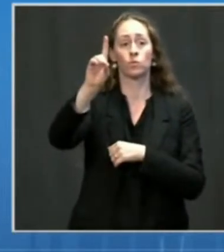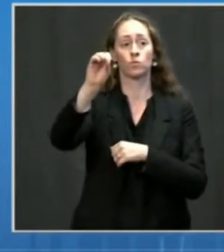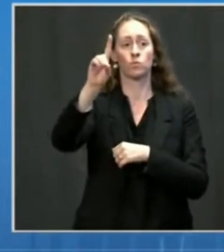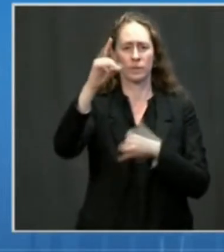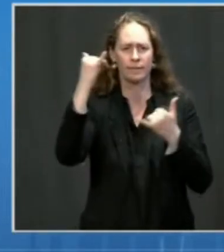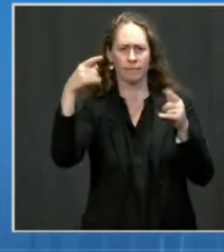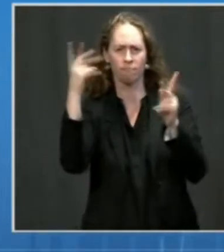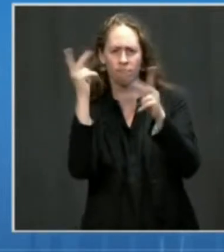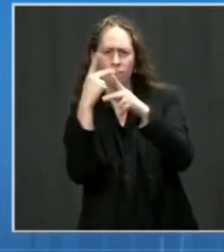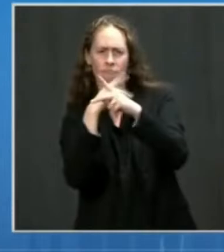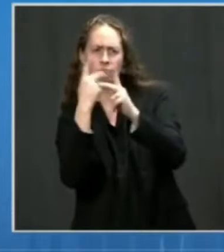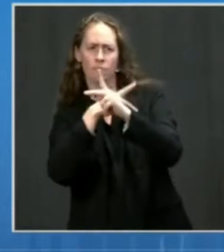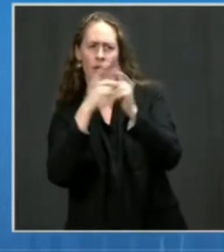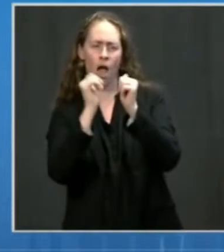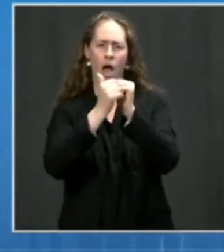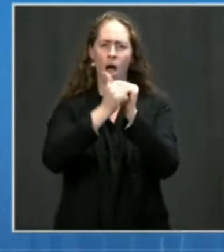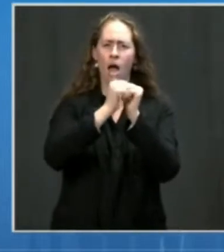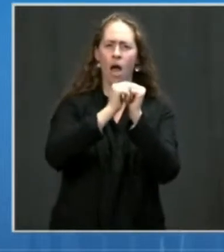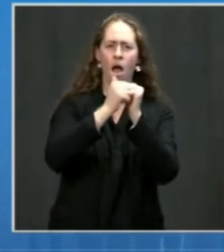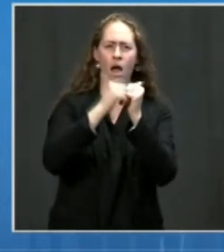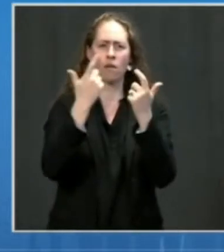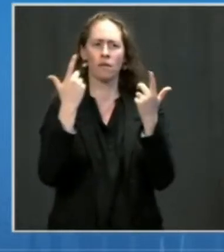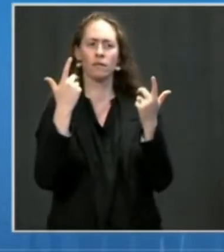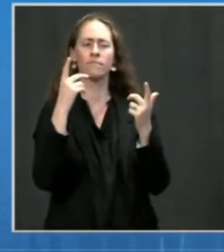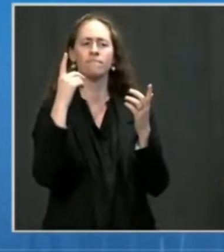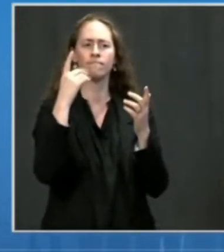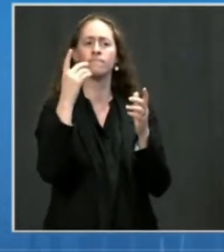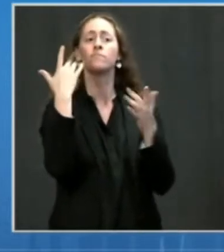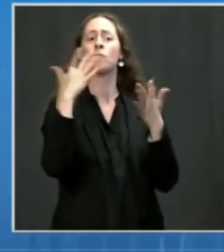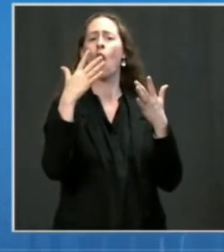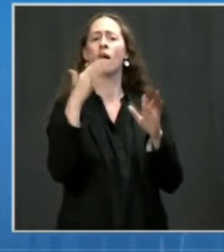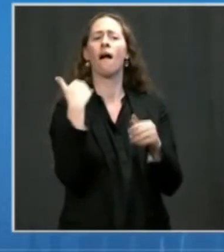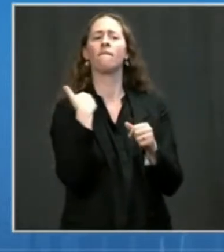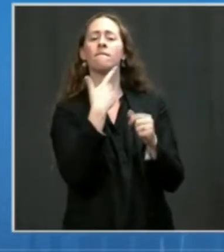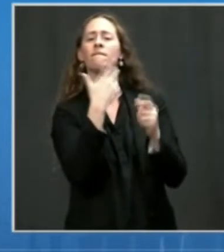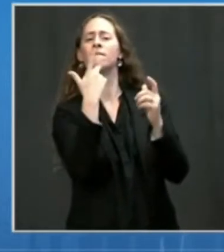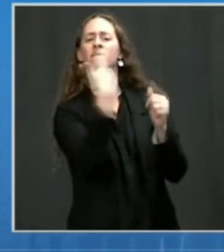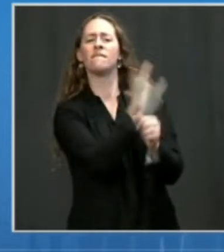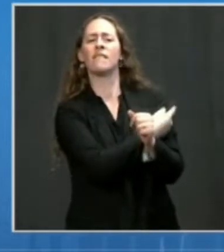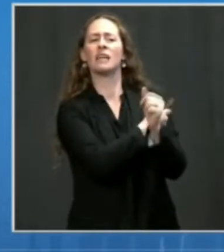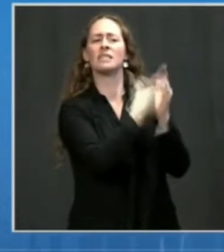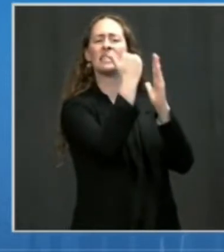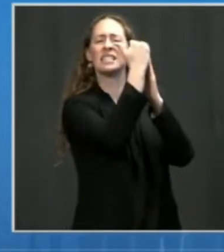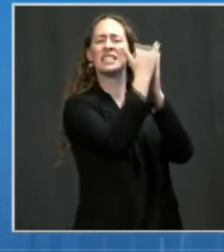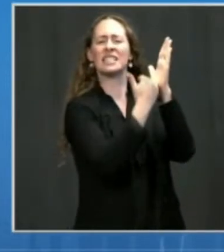THE DEPARTMENT OF DEFENSE IS LOOKING INTO HOW AND WHEN THEY